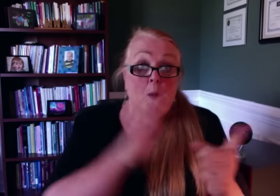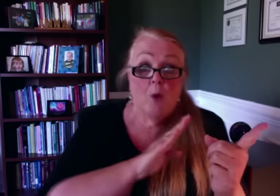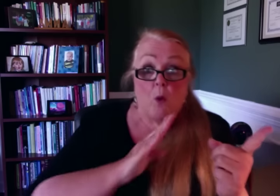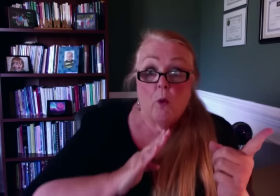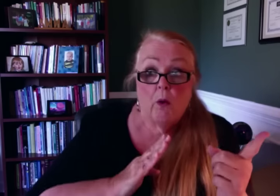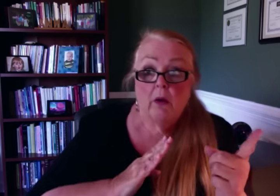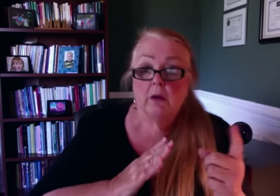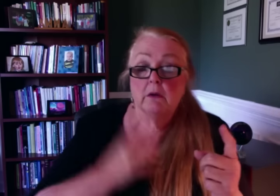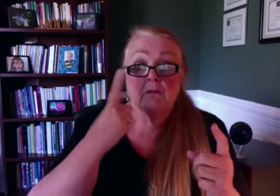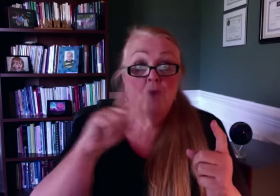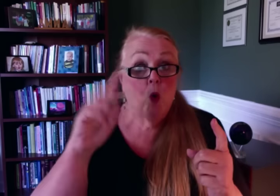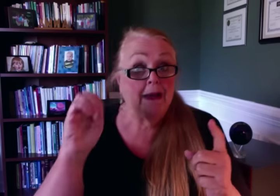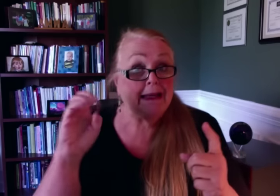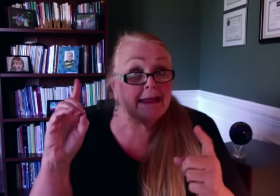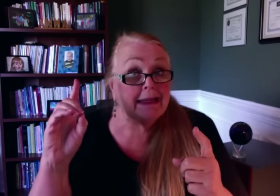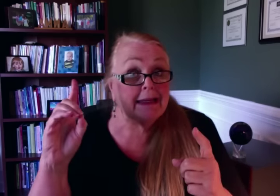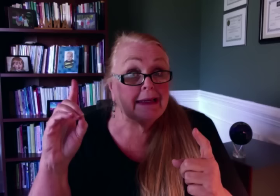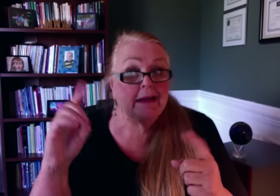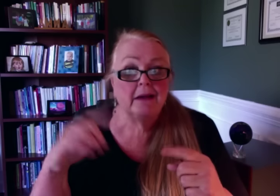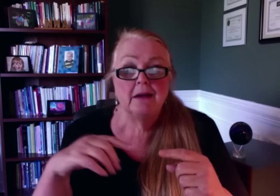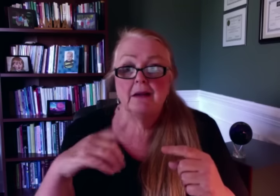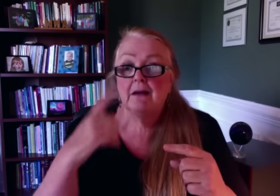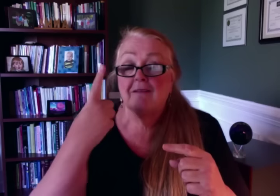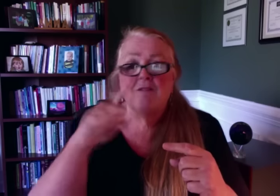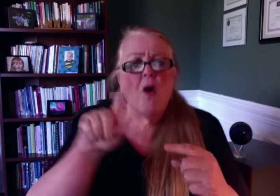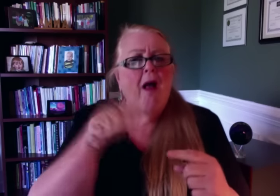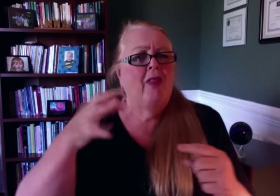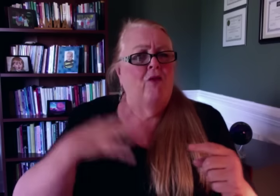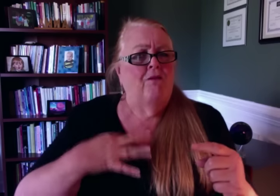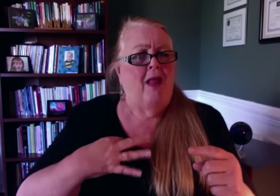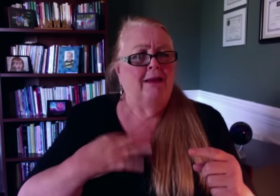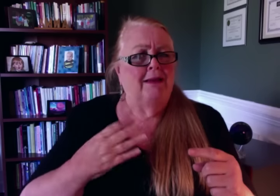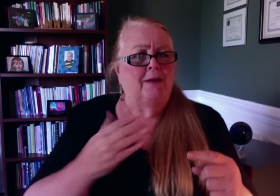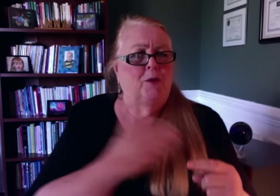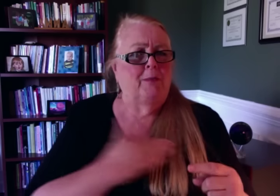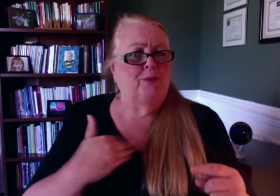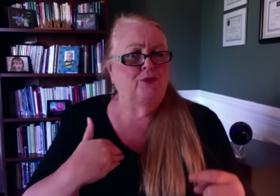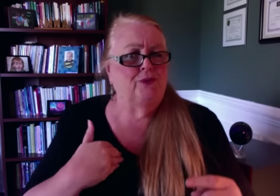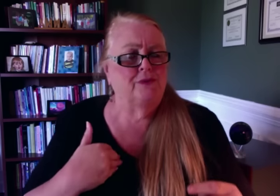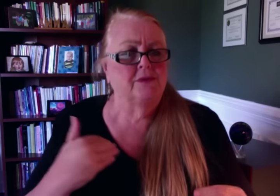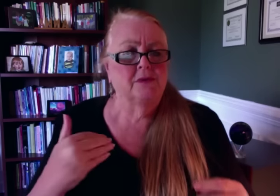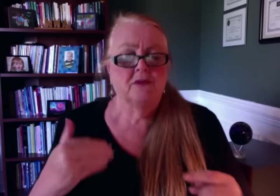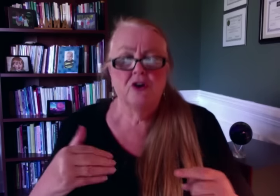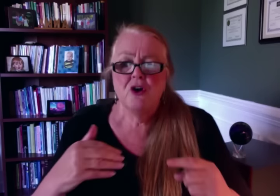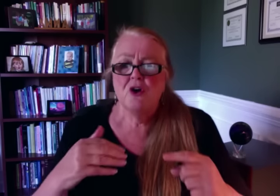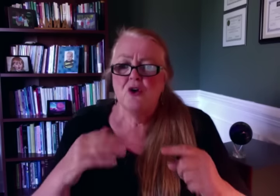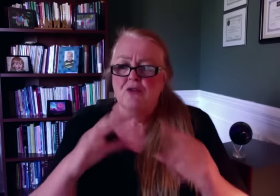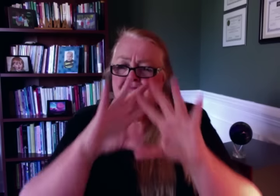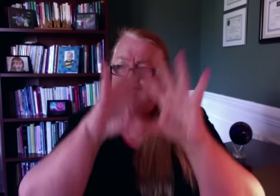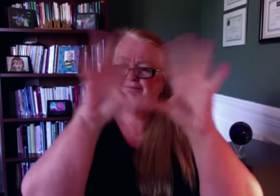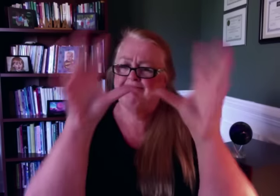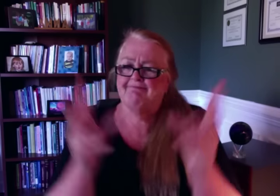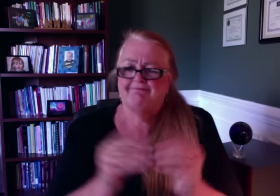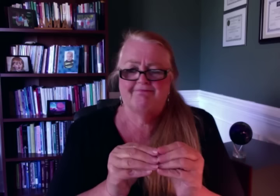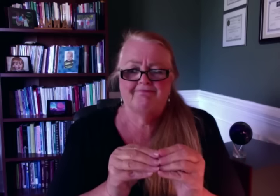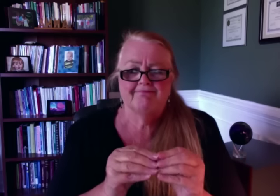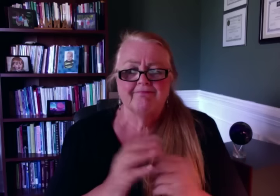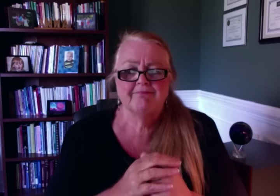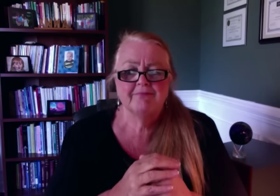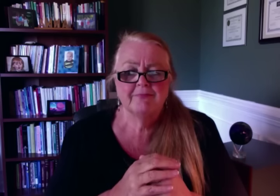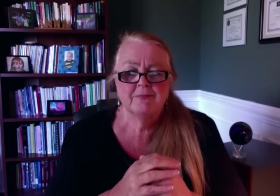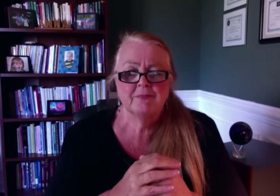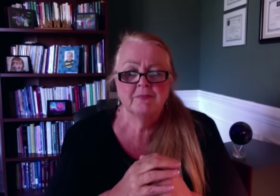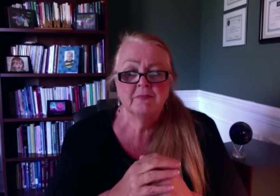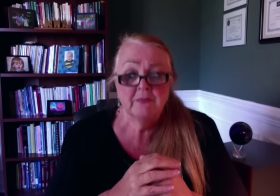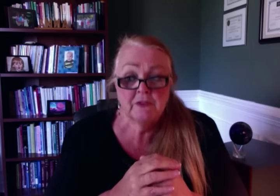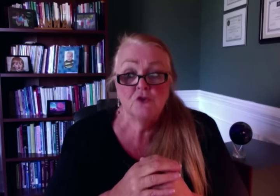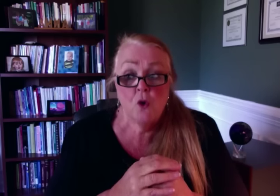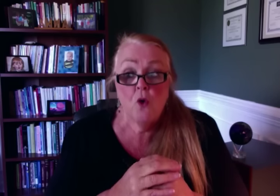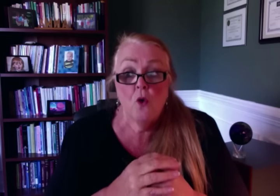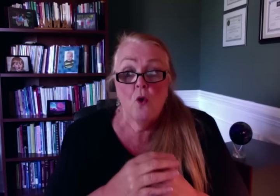the needs of the Board, the ED, and for other volunteer leaders.